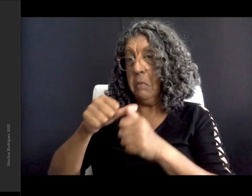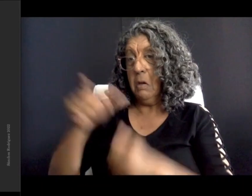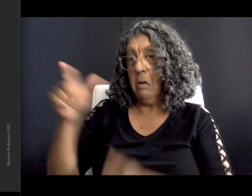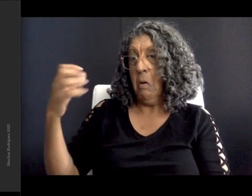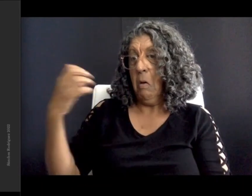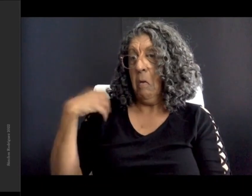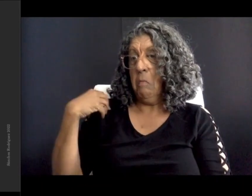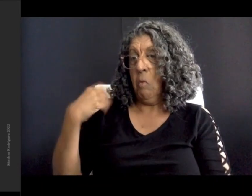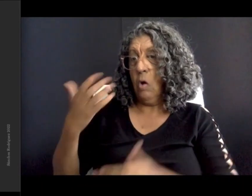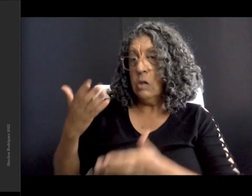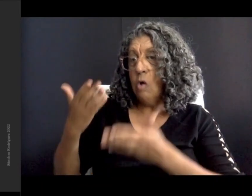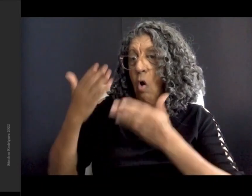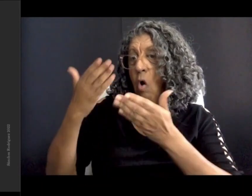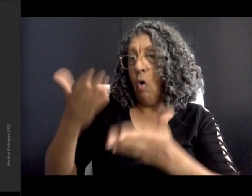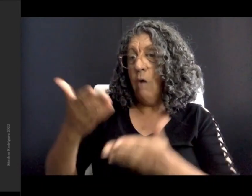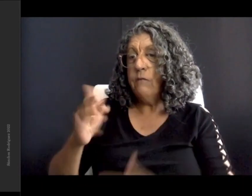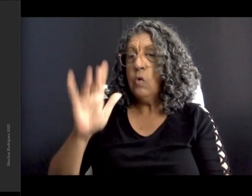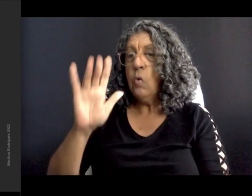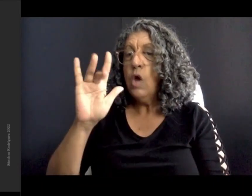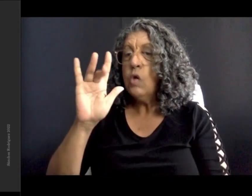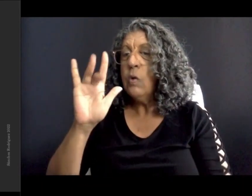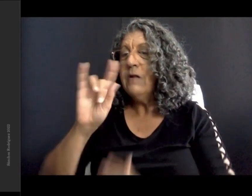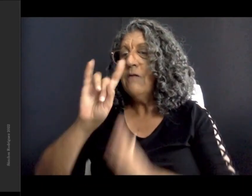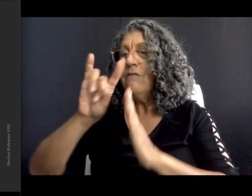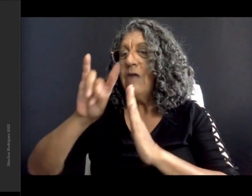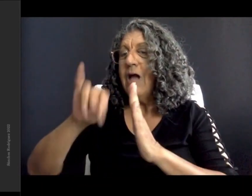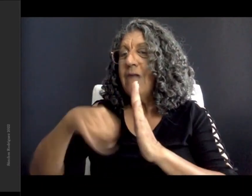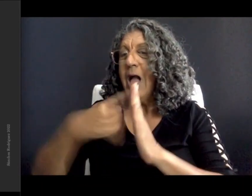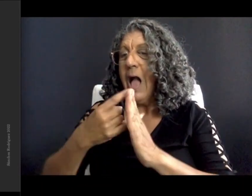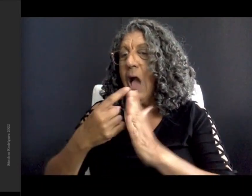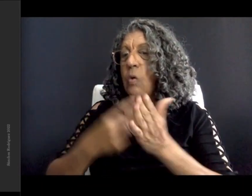Remember the boss offered you 25 hours a week